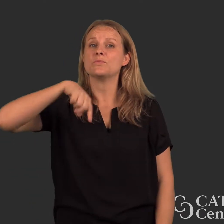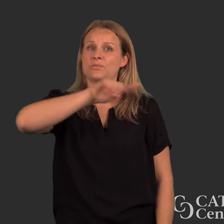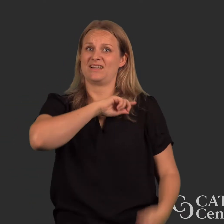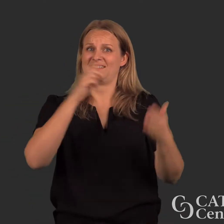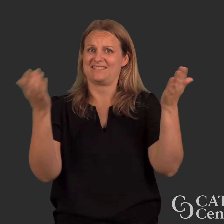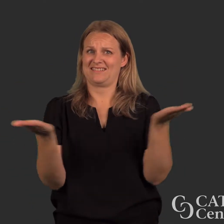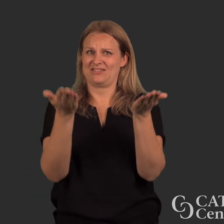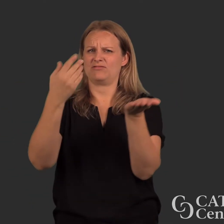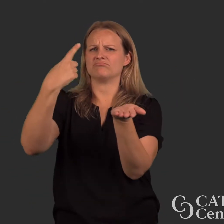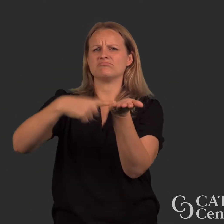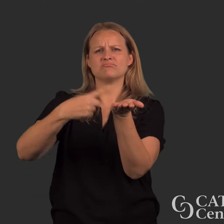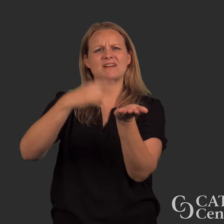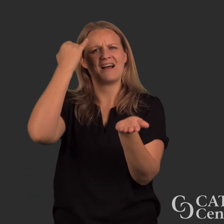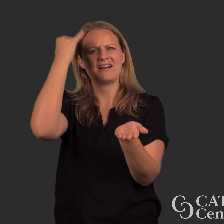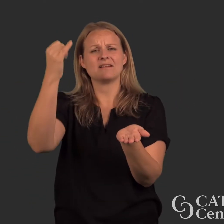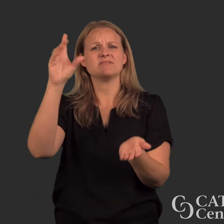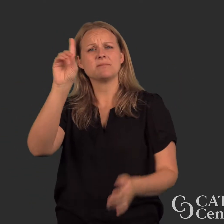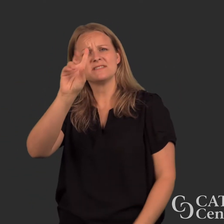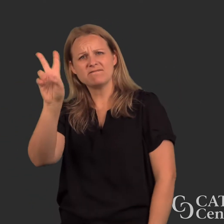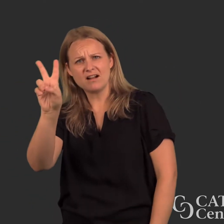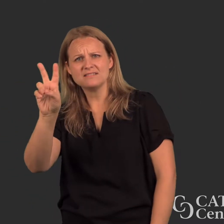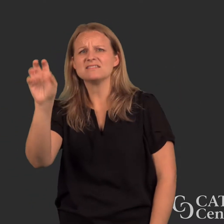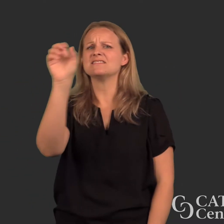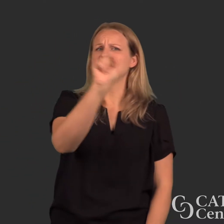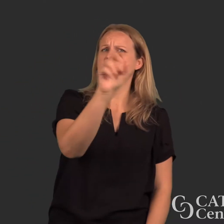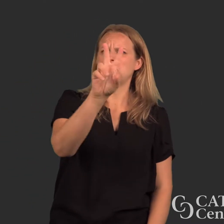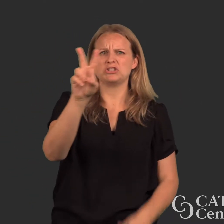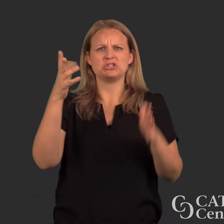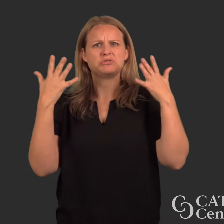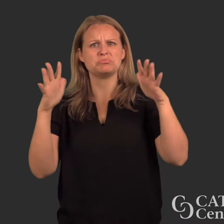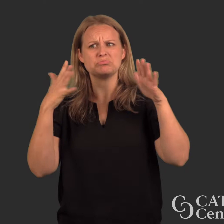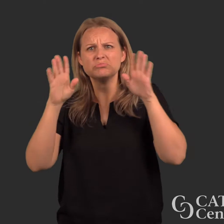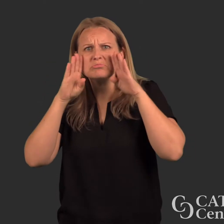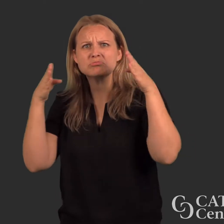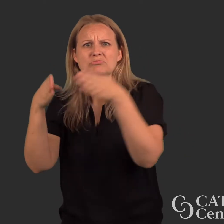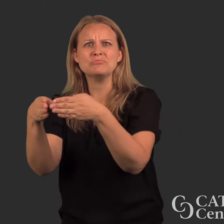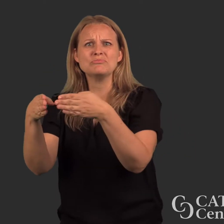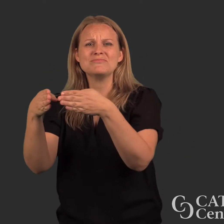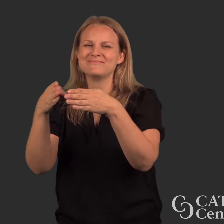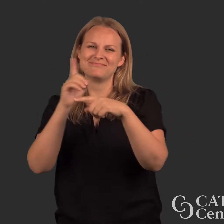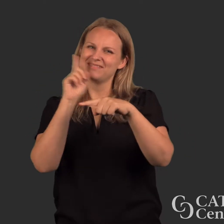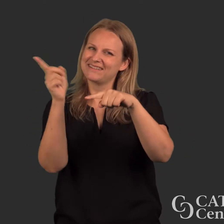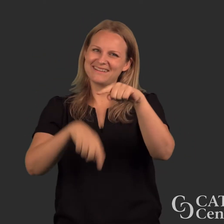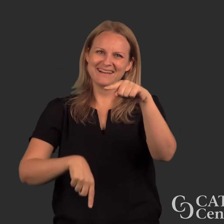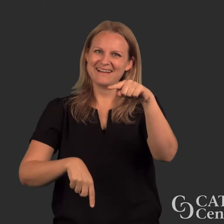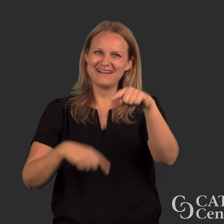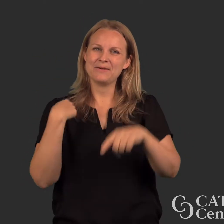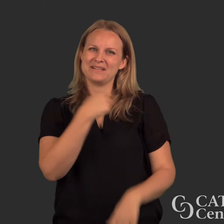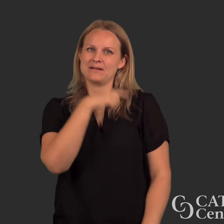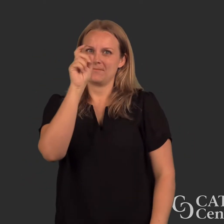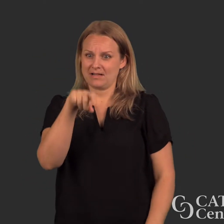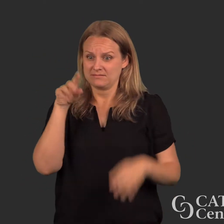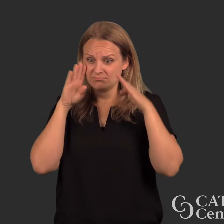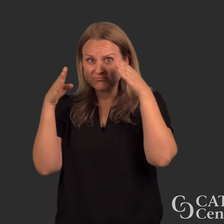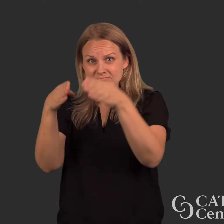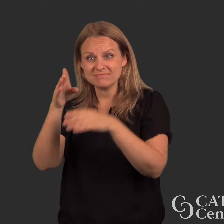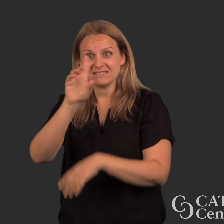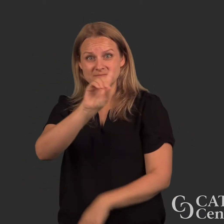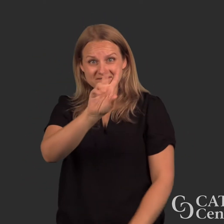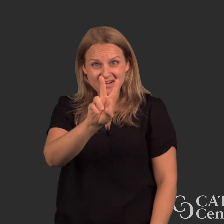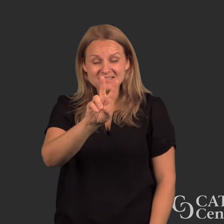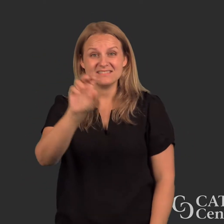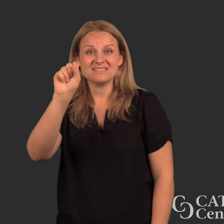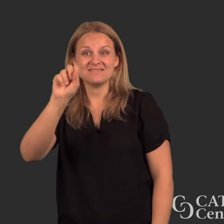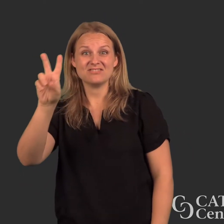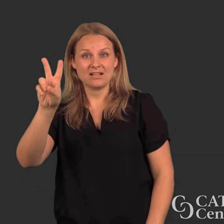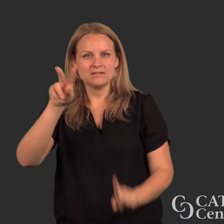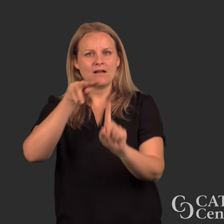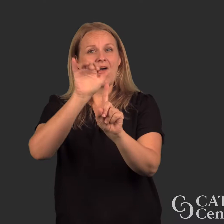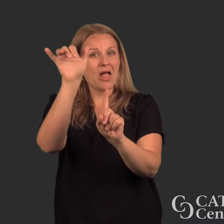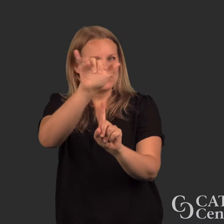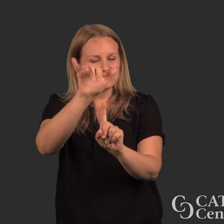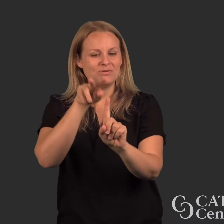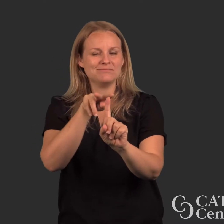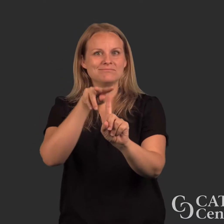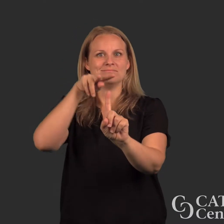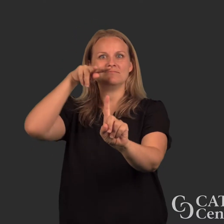As we talk about domestic violence/sexual violence (DV/SV), we also have to take into account the larger